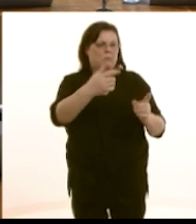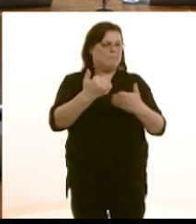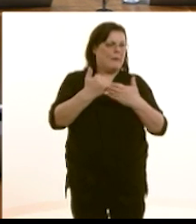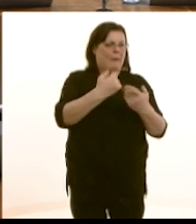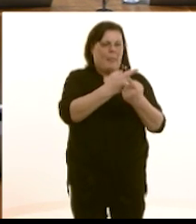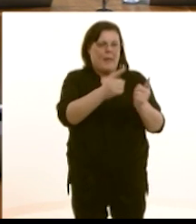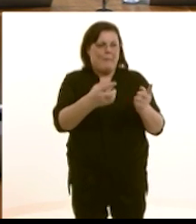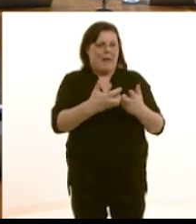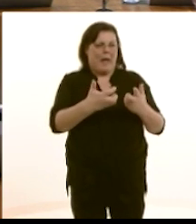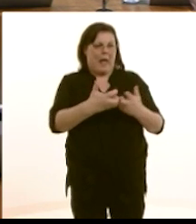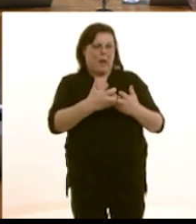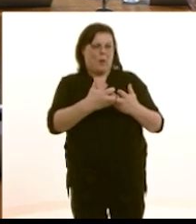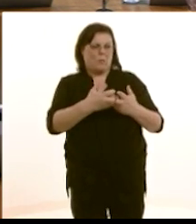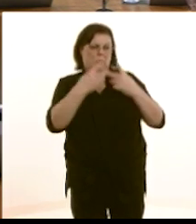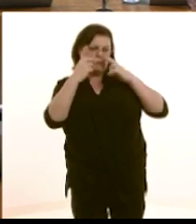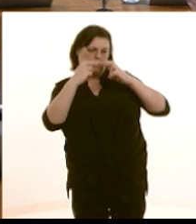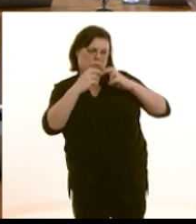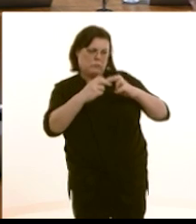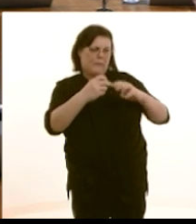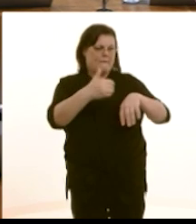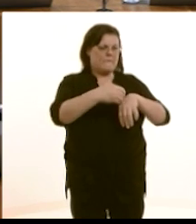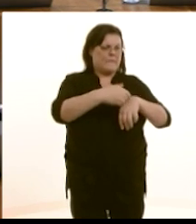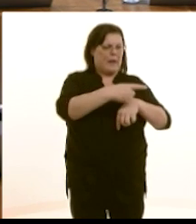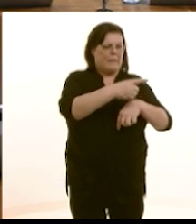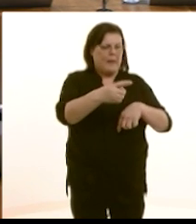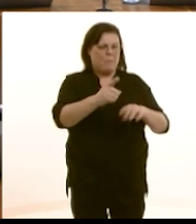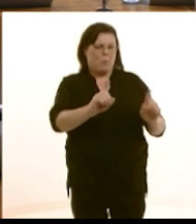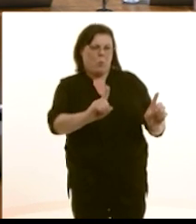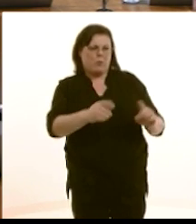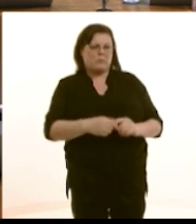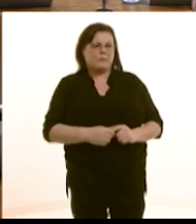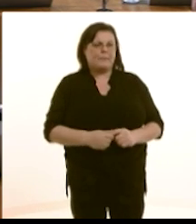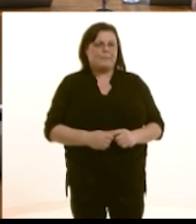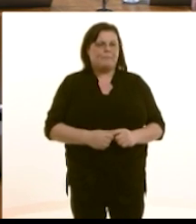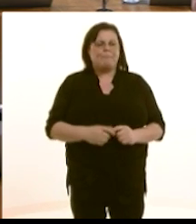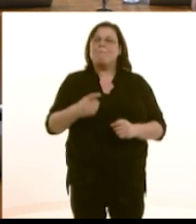be done to help those who are affected, and, of course, we will then, at the same time,